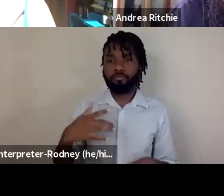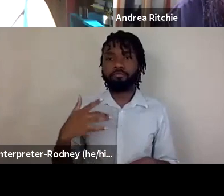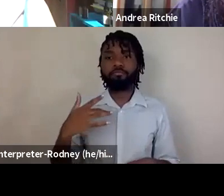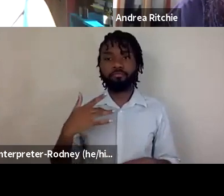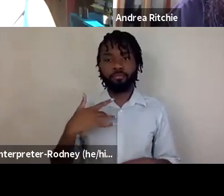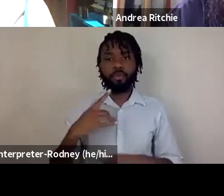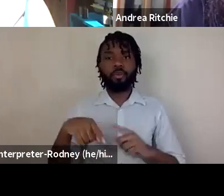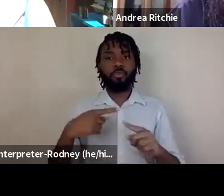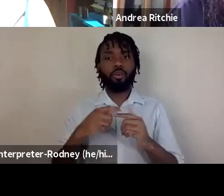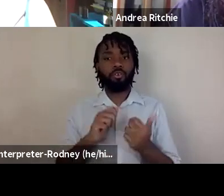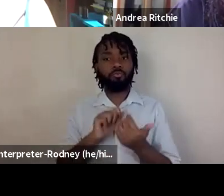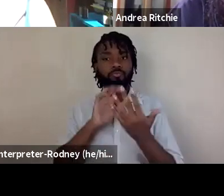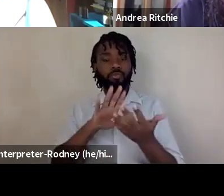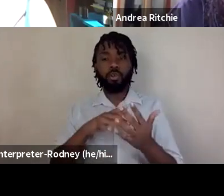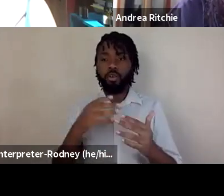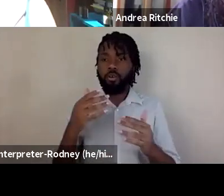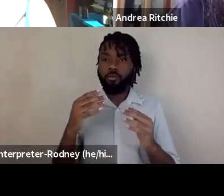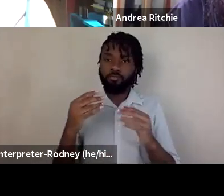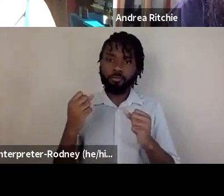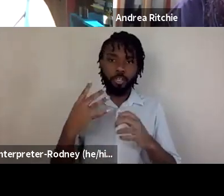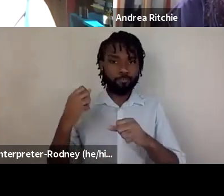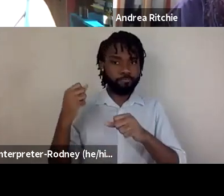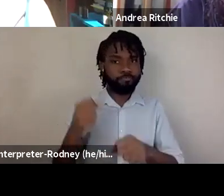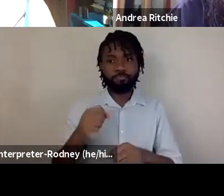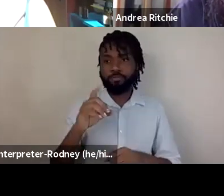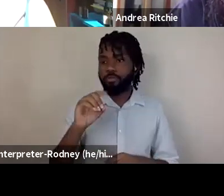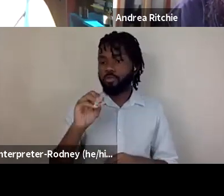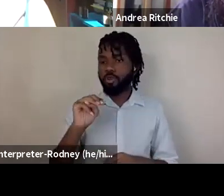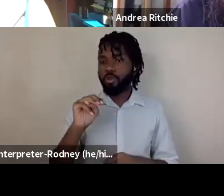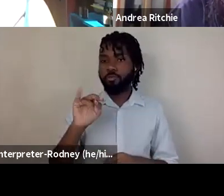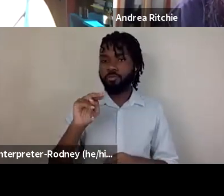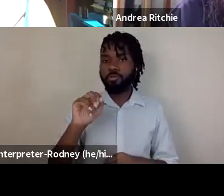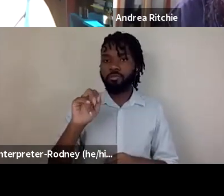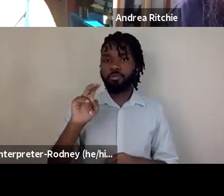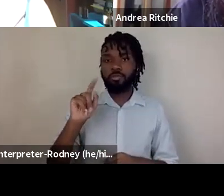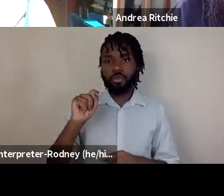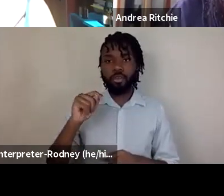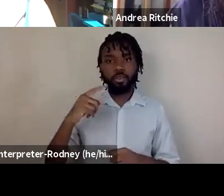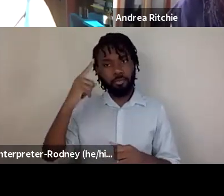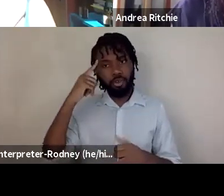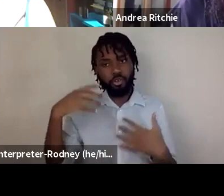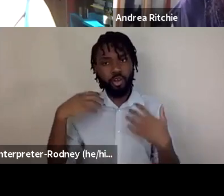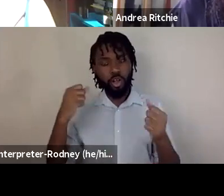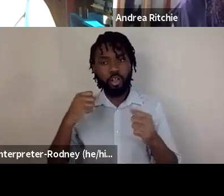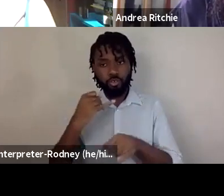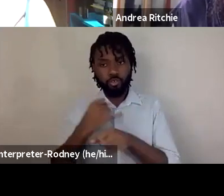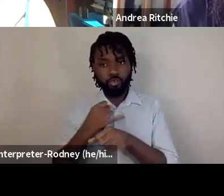and clinical institutions. To put this frankly, dethroning them as the authority